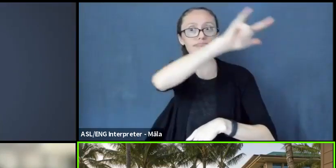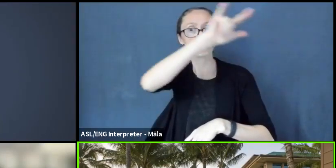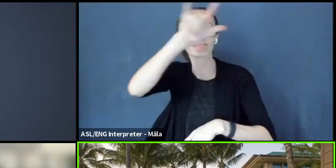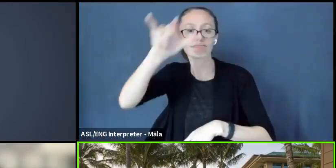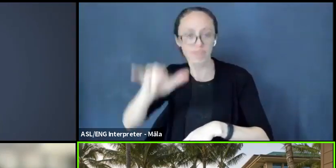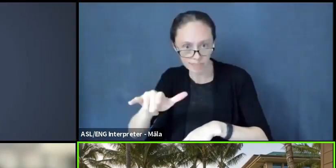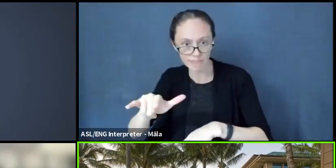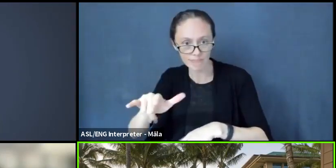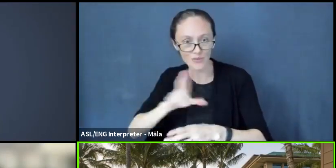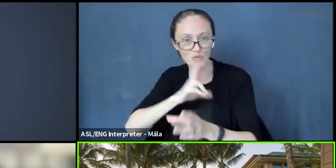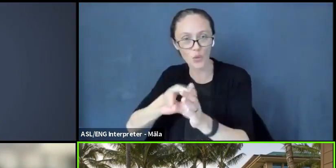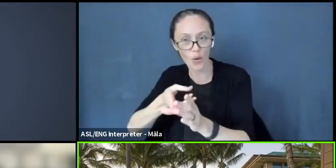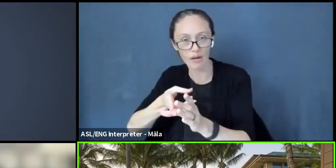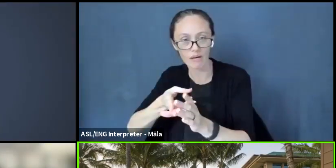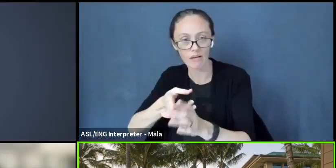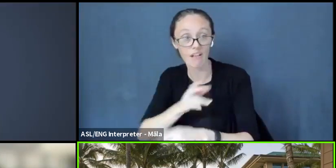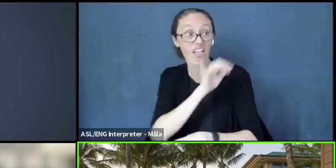Of virus.